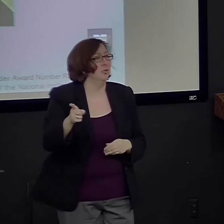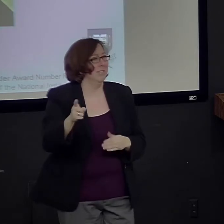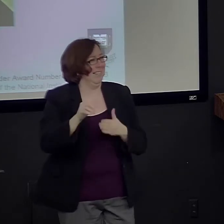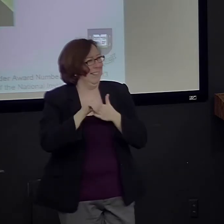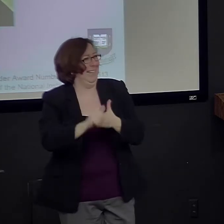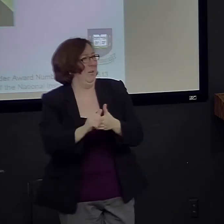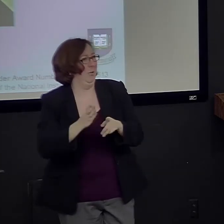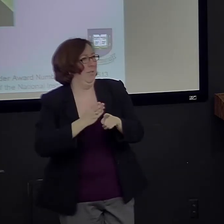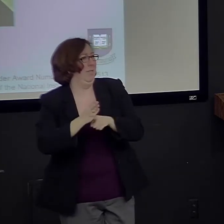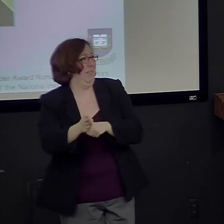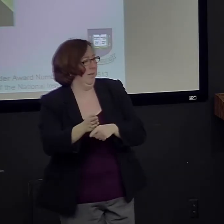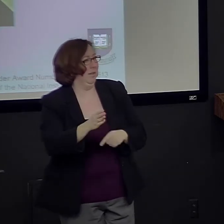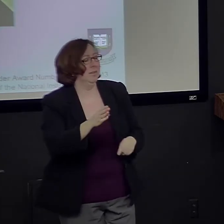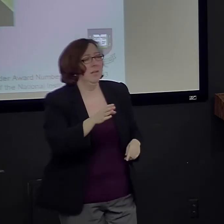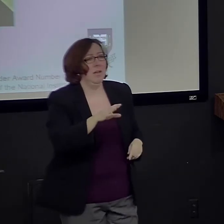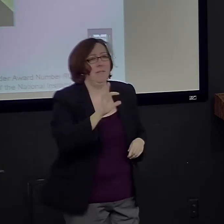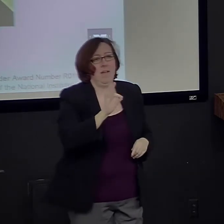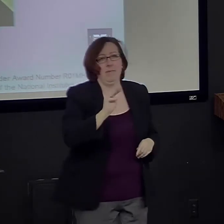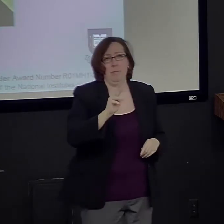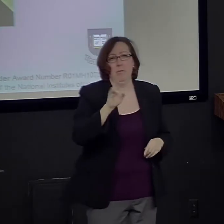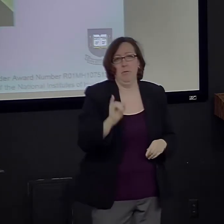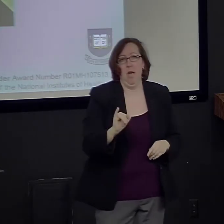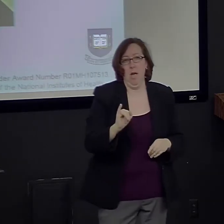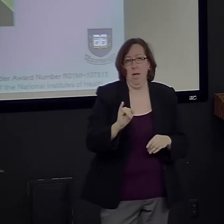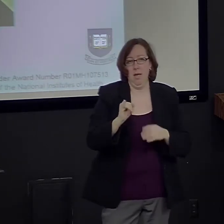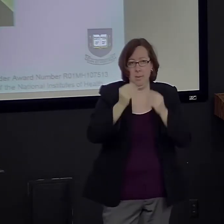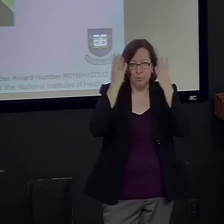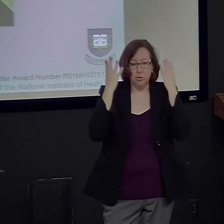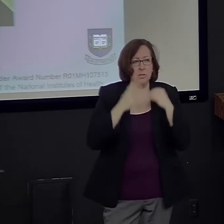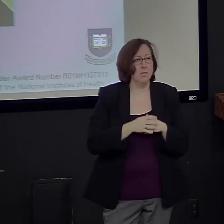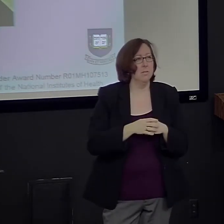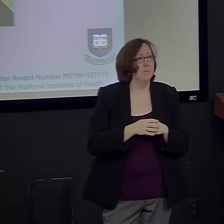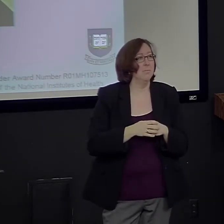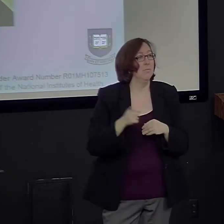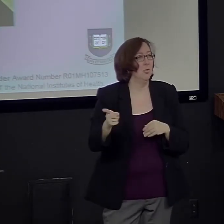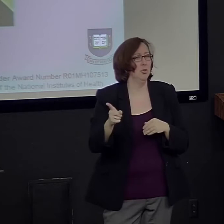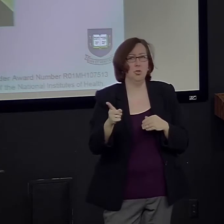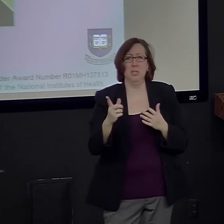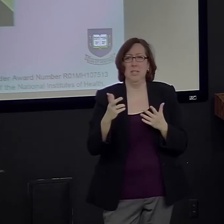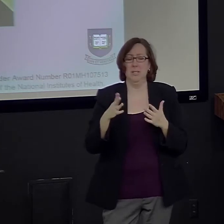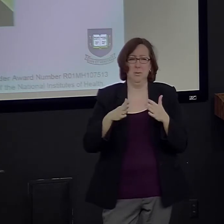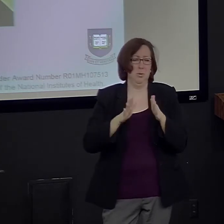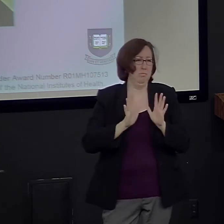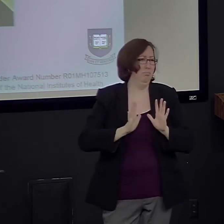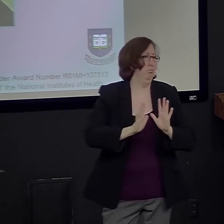Dr. Hirsch is now breaking new barriers by entering the world of hyperscanning.